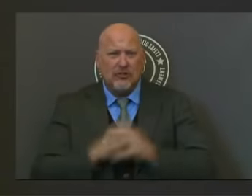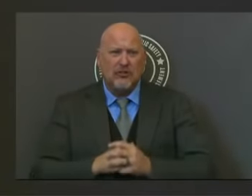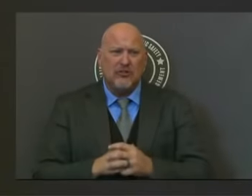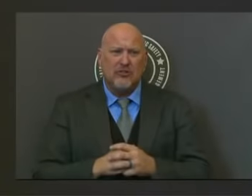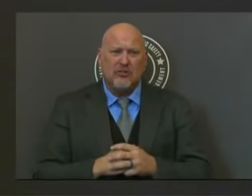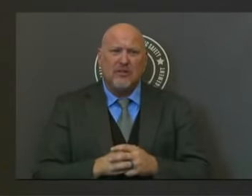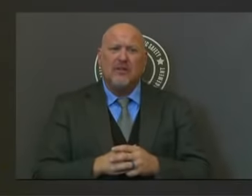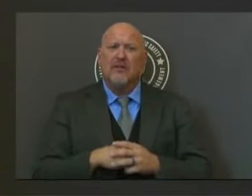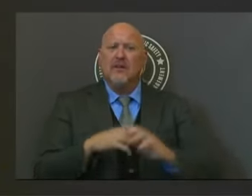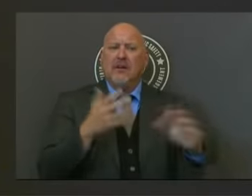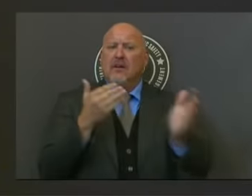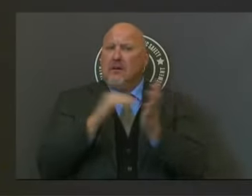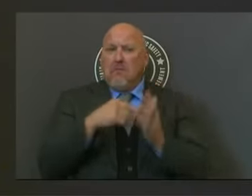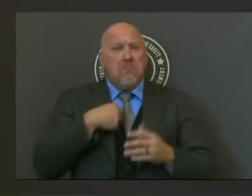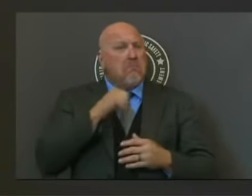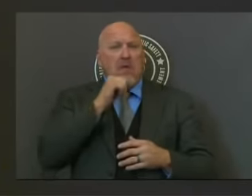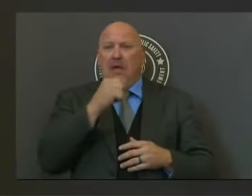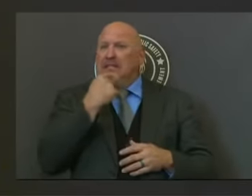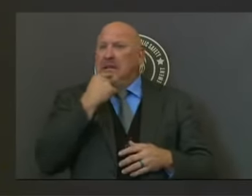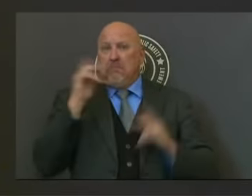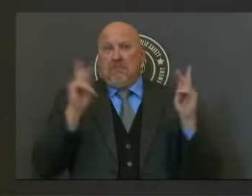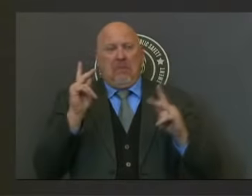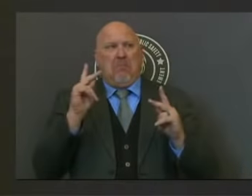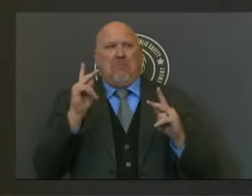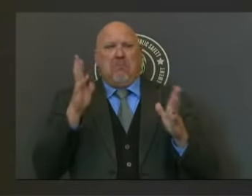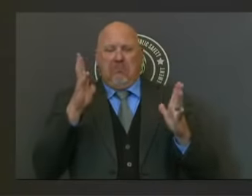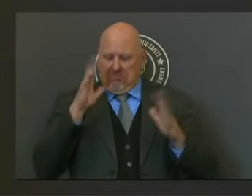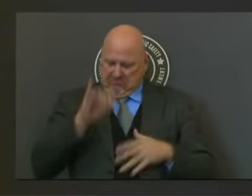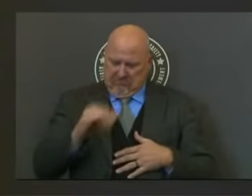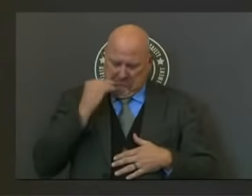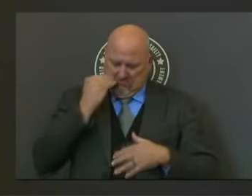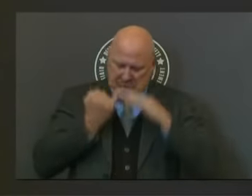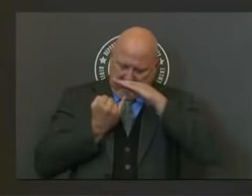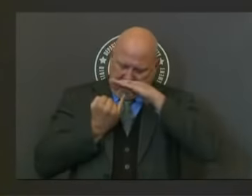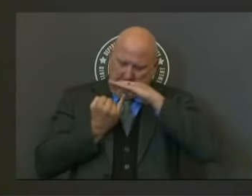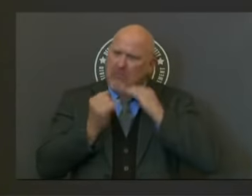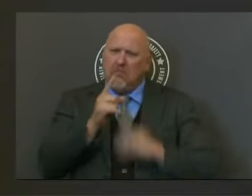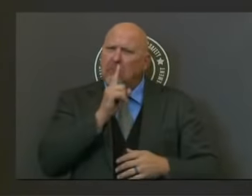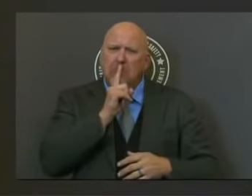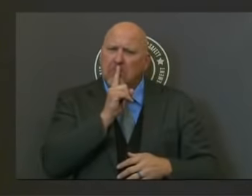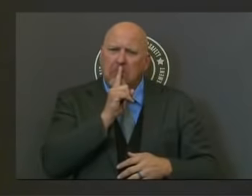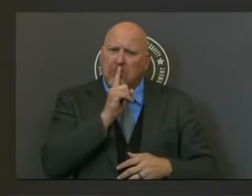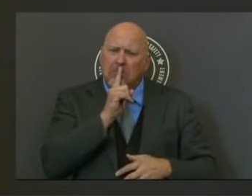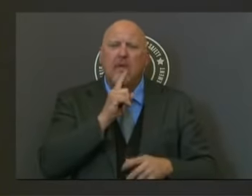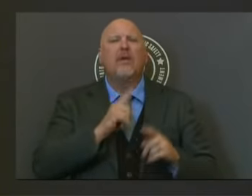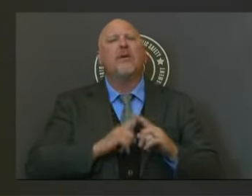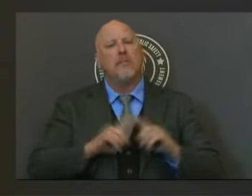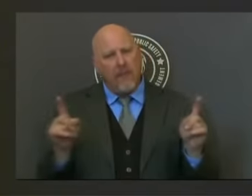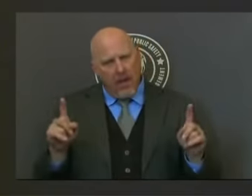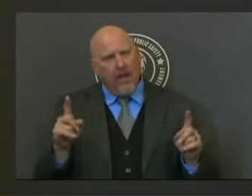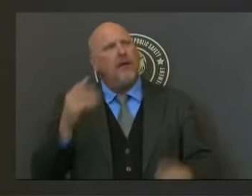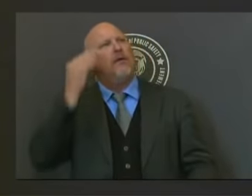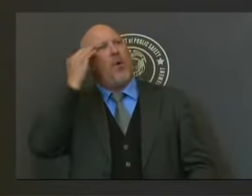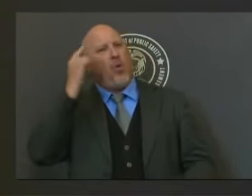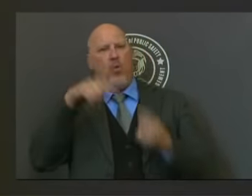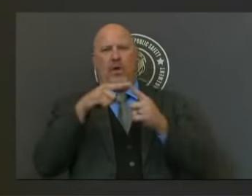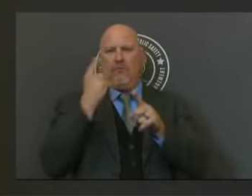socially were promoting distancing and wise practice of